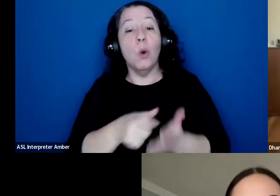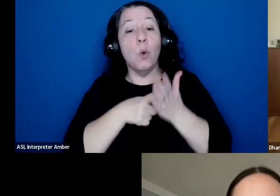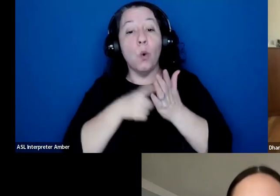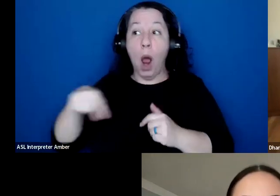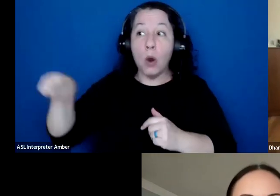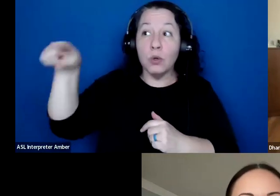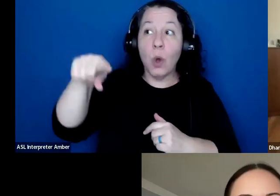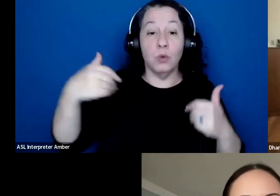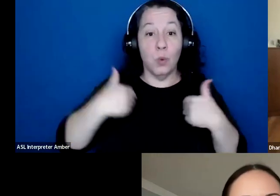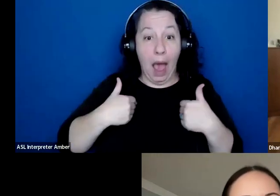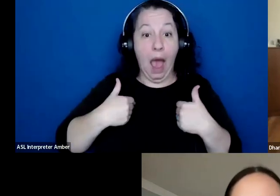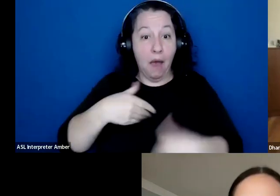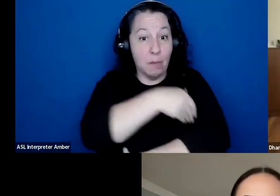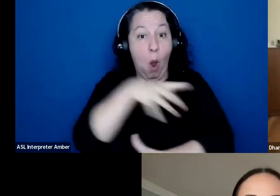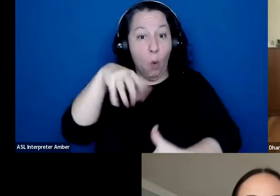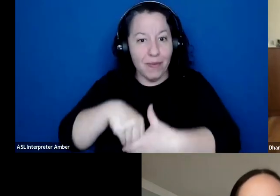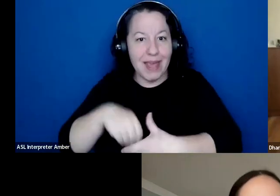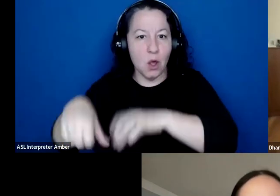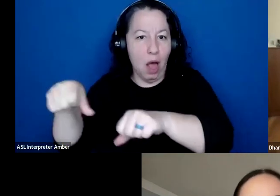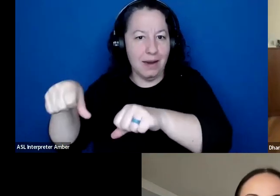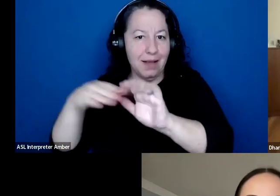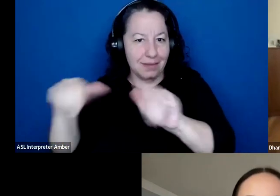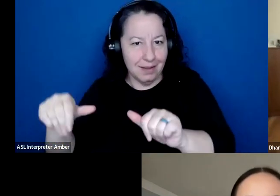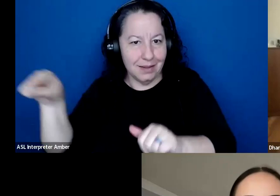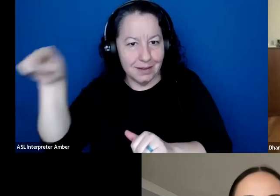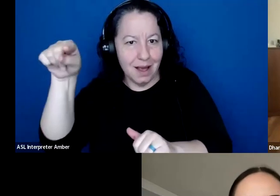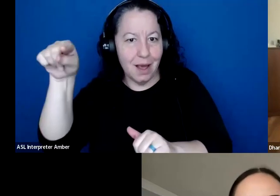in these colonial systems who are power wielders,